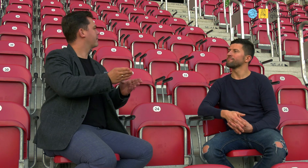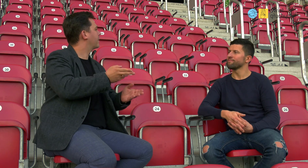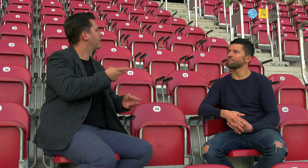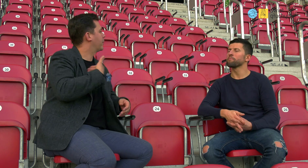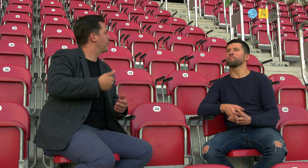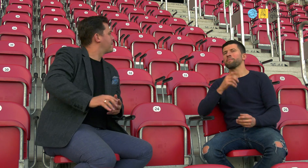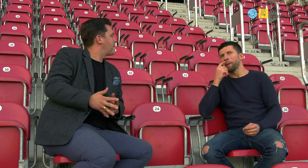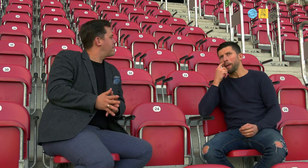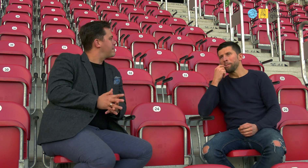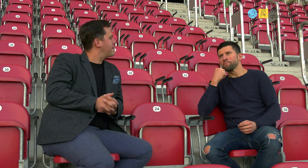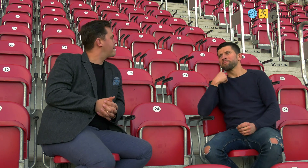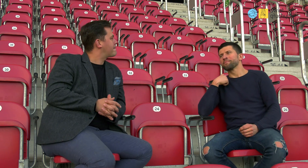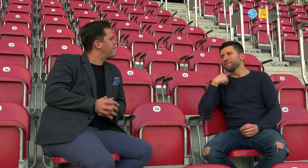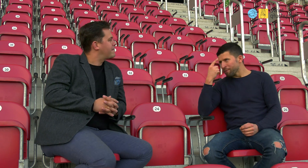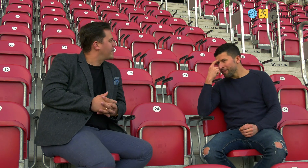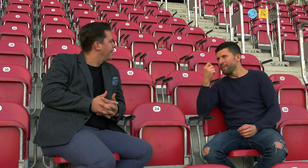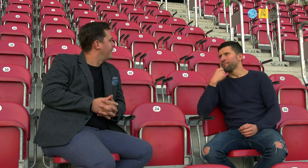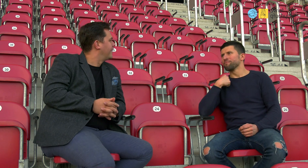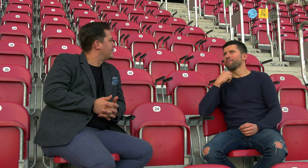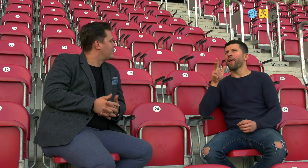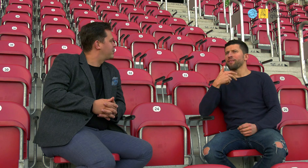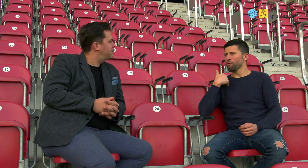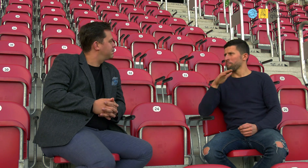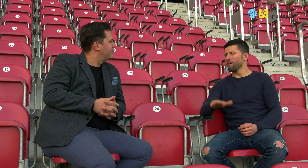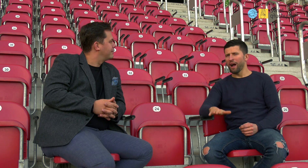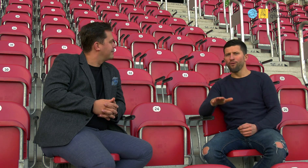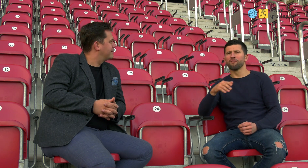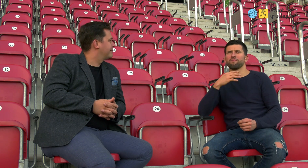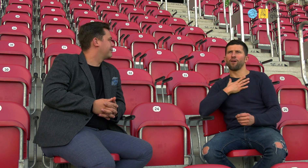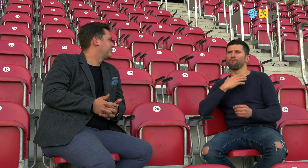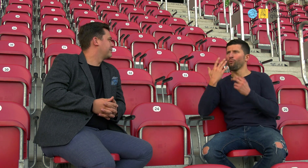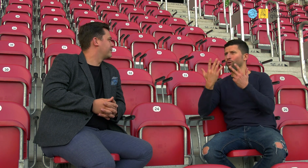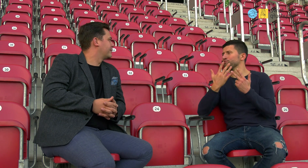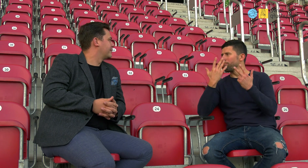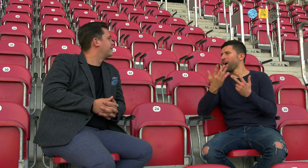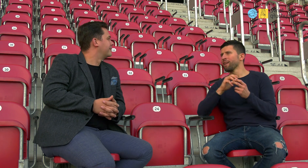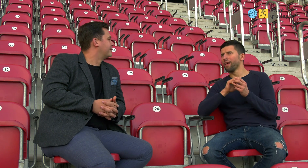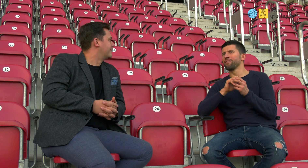What was it like? I remember when I was young, I was 8 years old